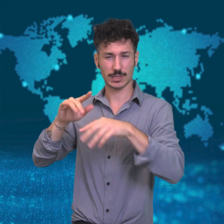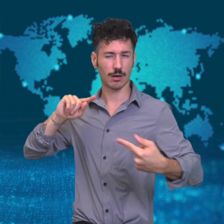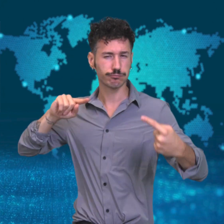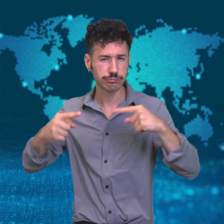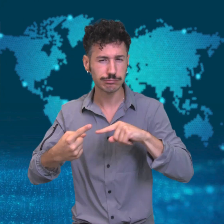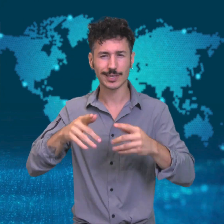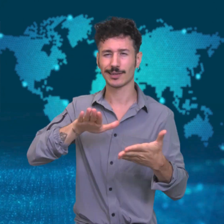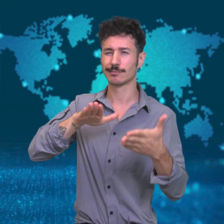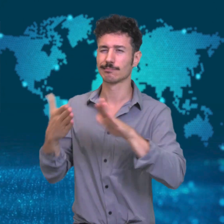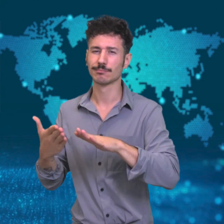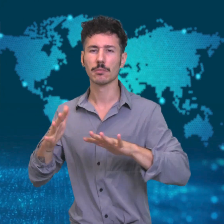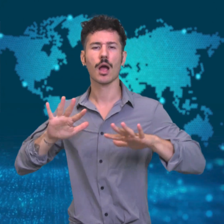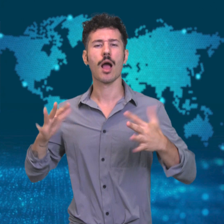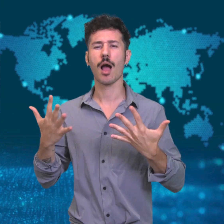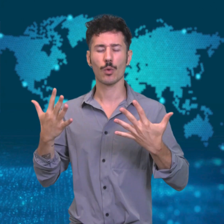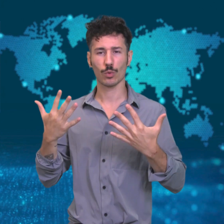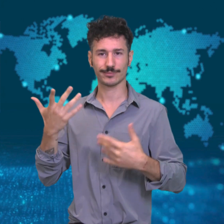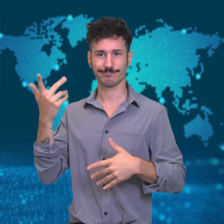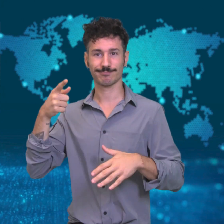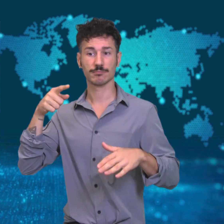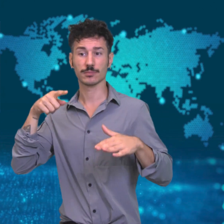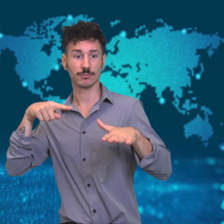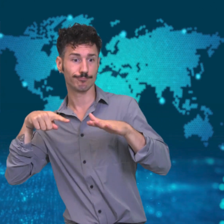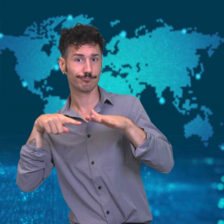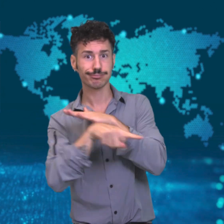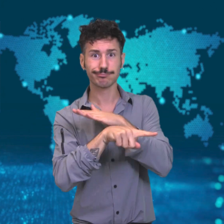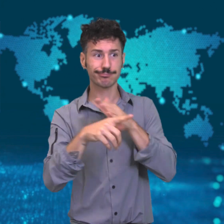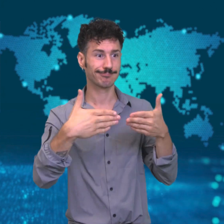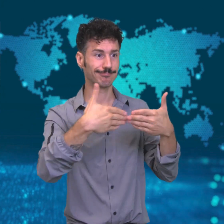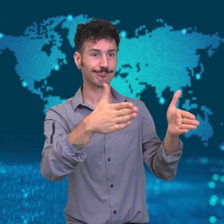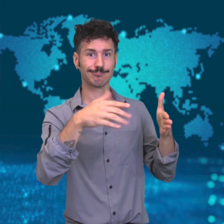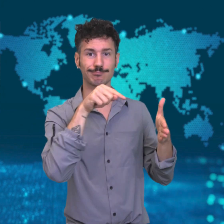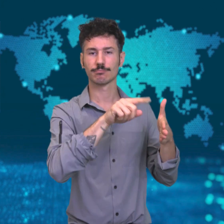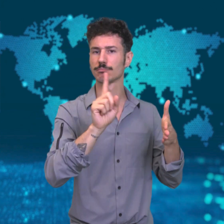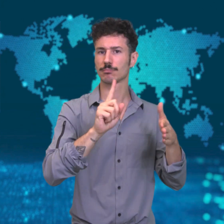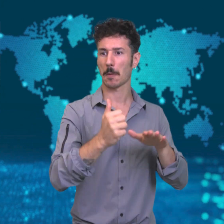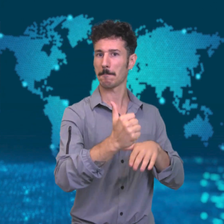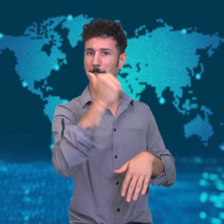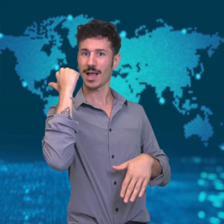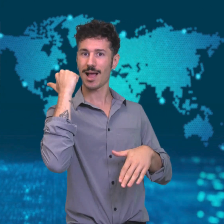People were hurt and killed while trying to escape through